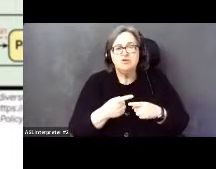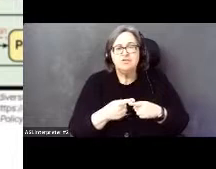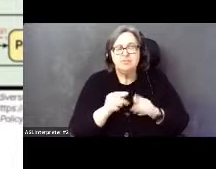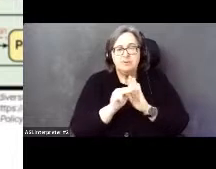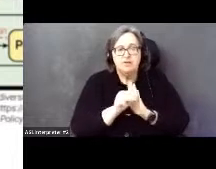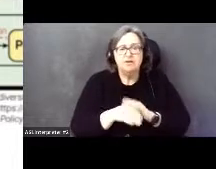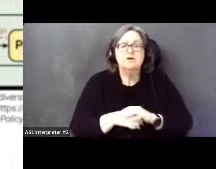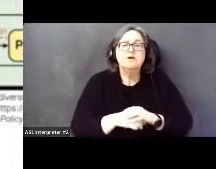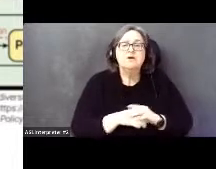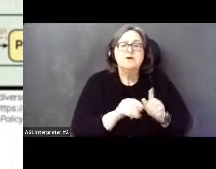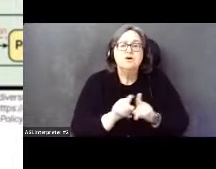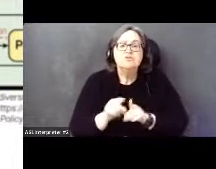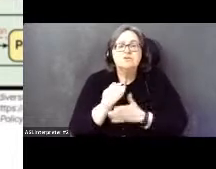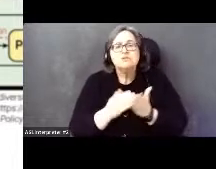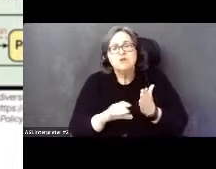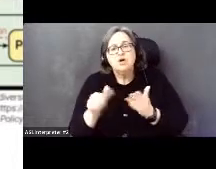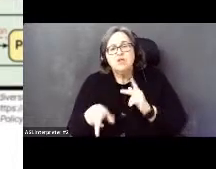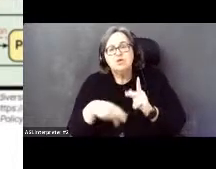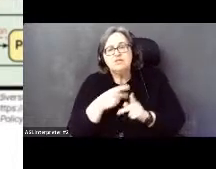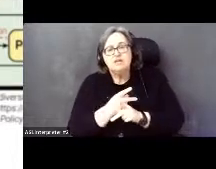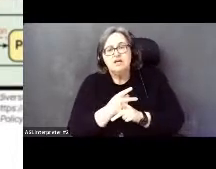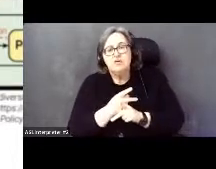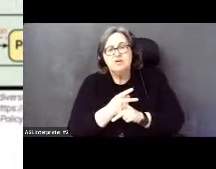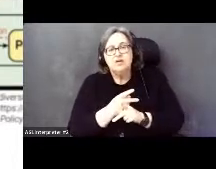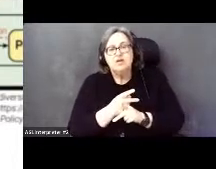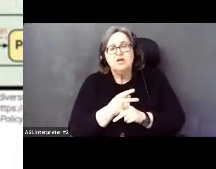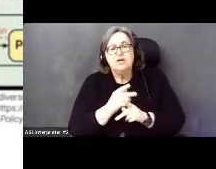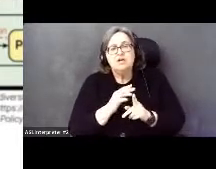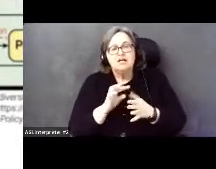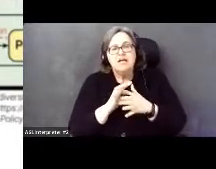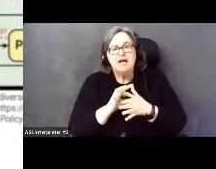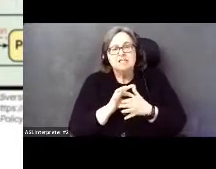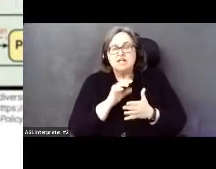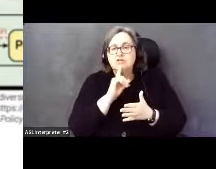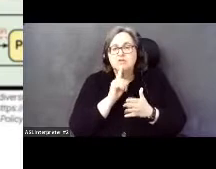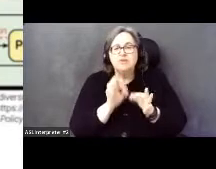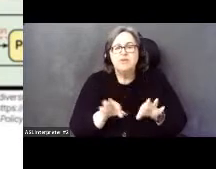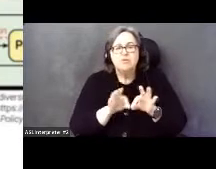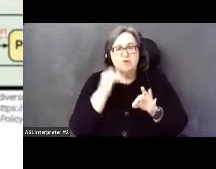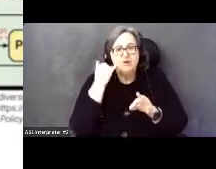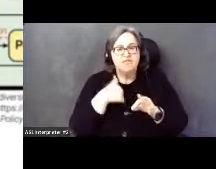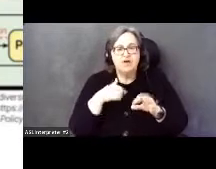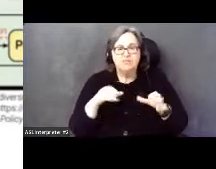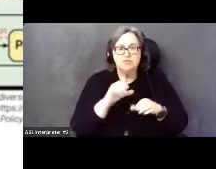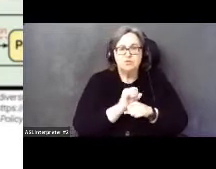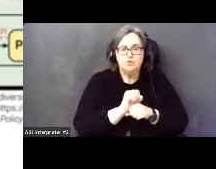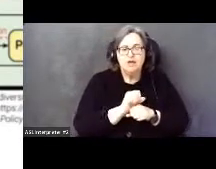It goes into some other type of content that are really important if I'm beginning to do work. I need to really understand how